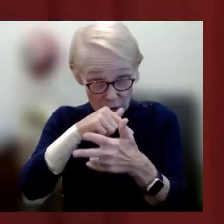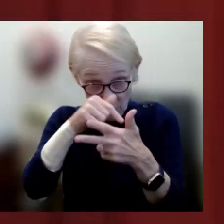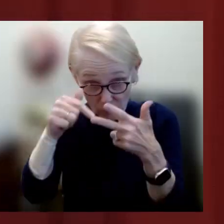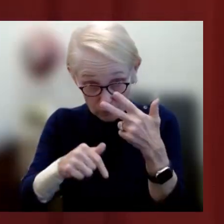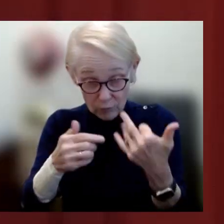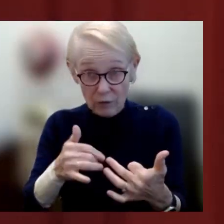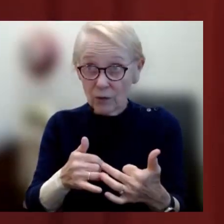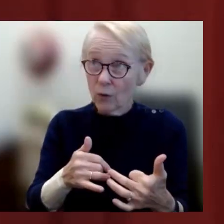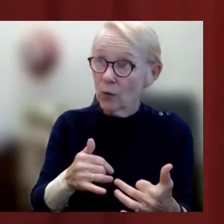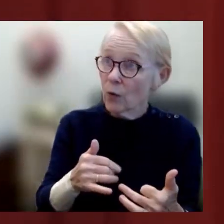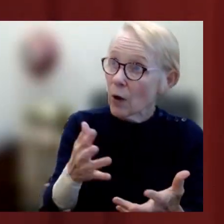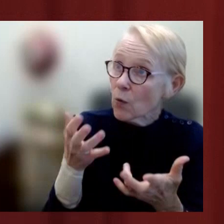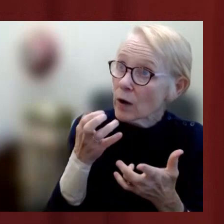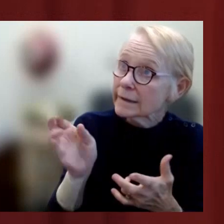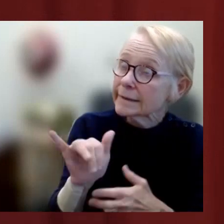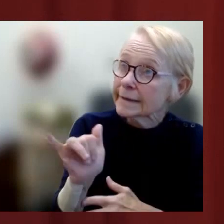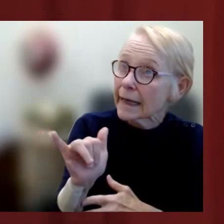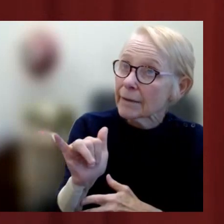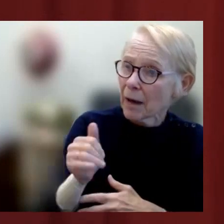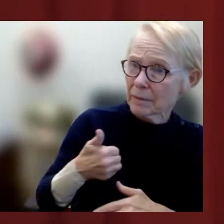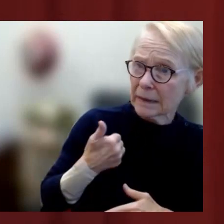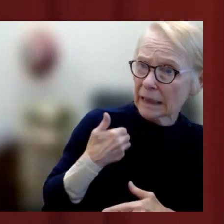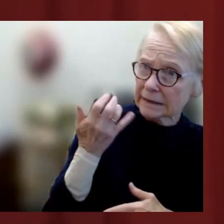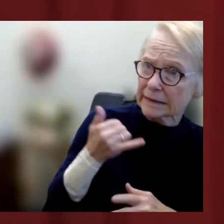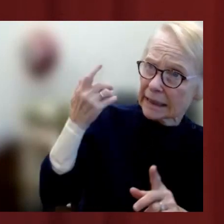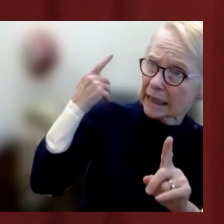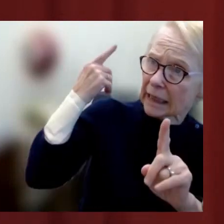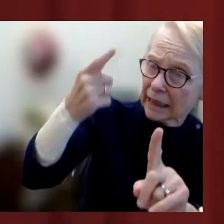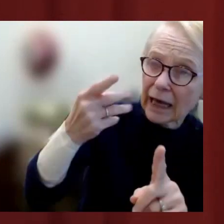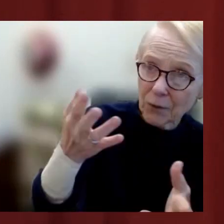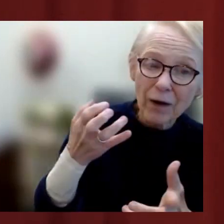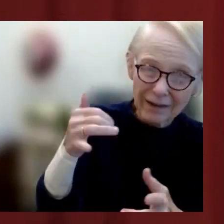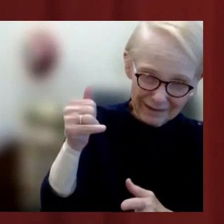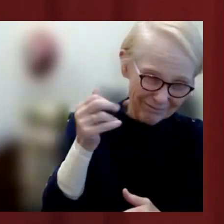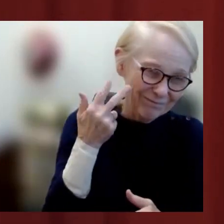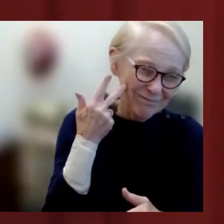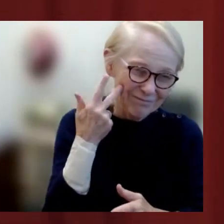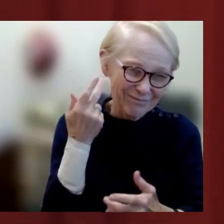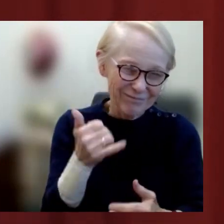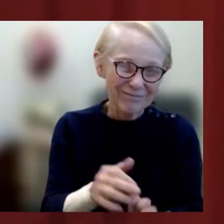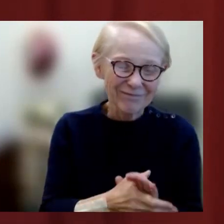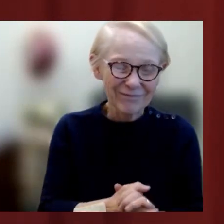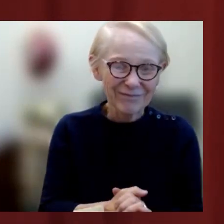like that I'm still I'm still young I'll get there one day it's the best time to do it absolutely uh